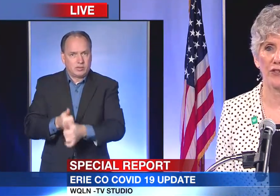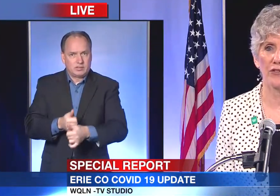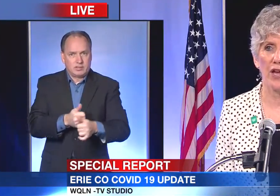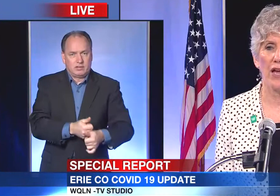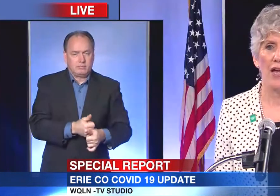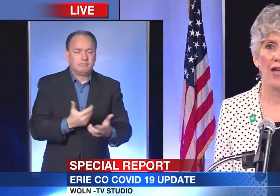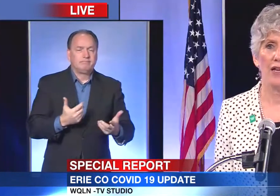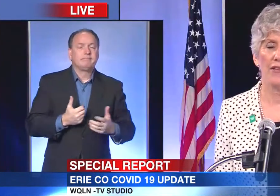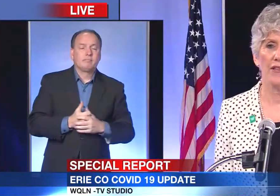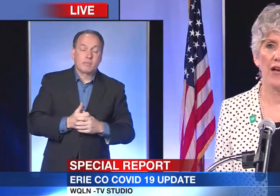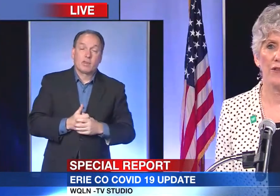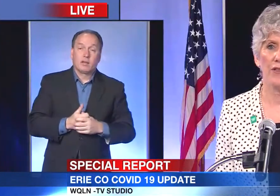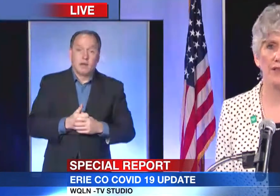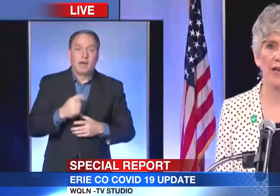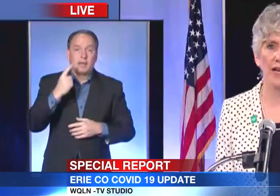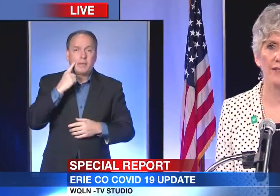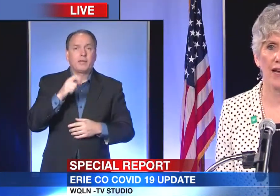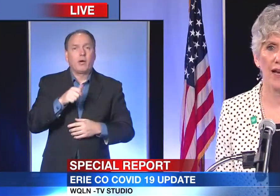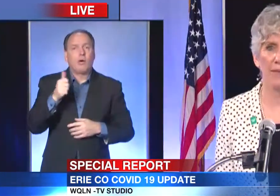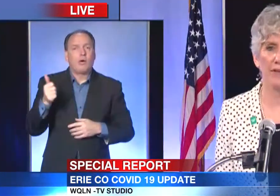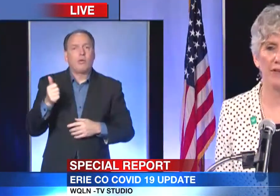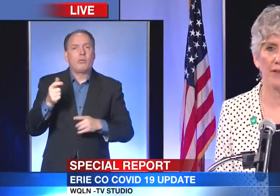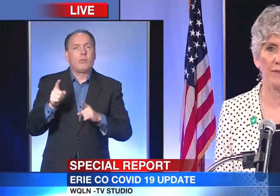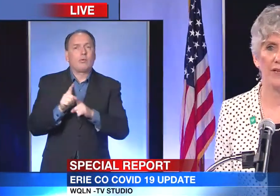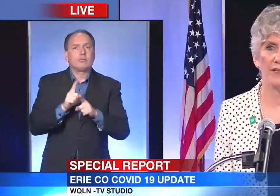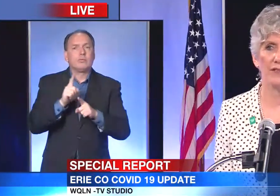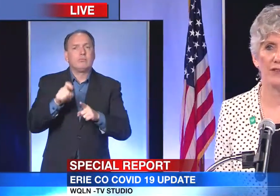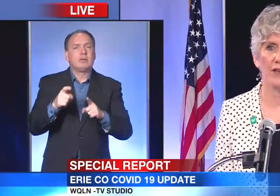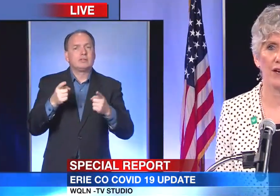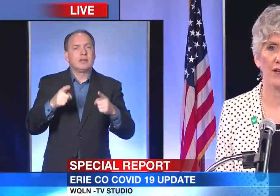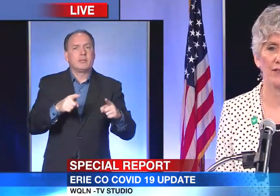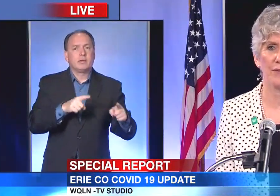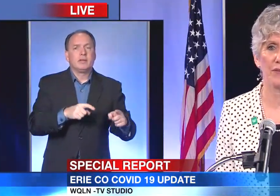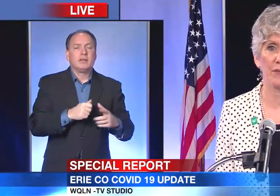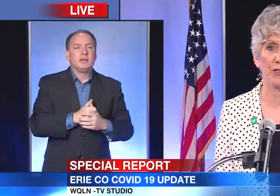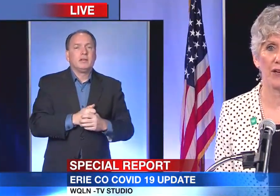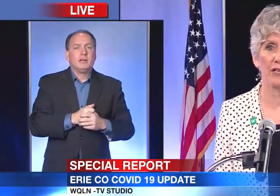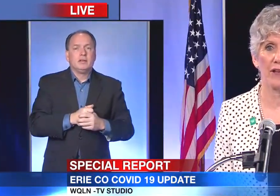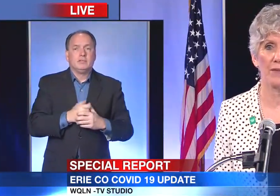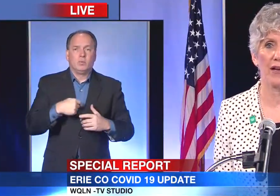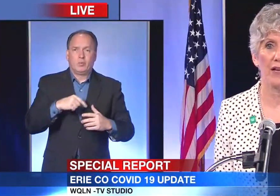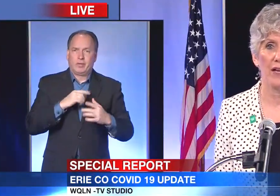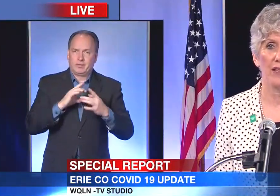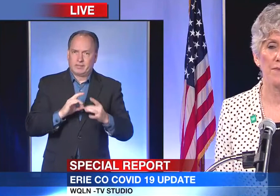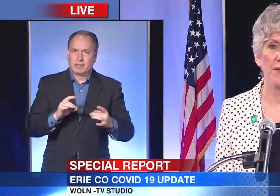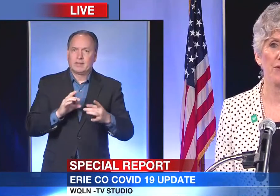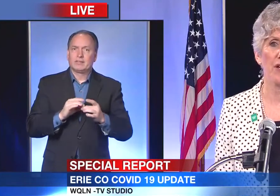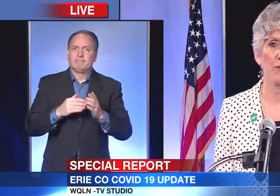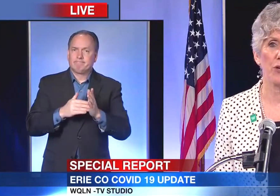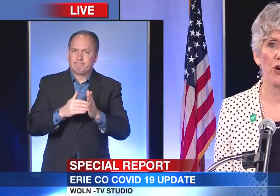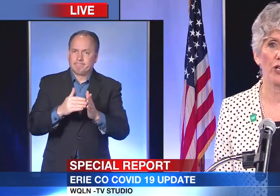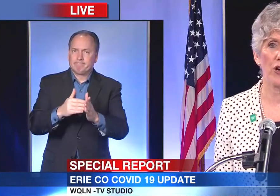GOOD FIT FOR EXPANDING OUR CONTACT TRACING EFFORTS. AND I THINK THE OTHER THING THAT HAS TO HAPPEN, AND THIS IS